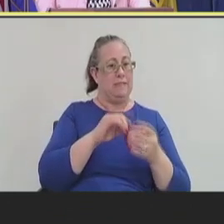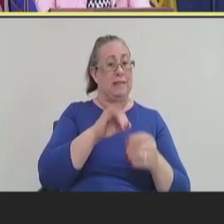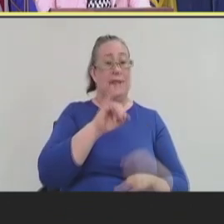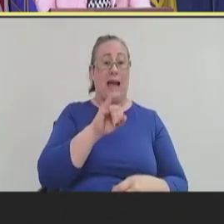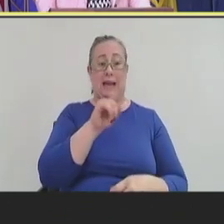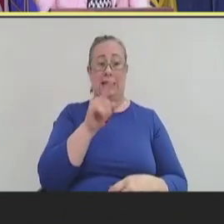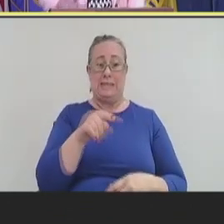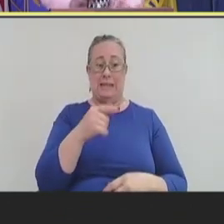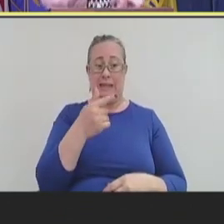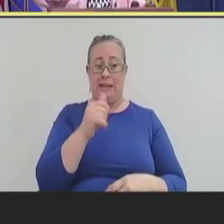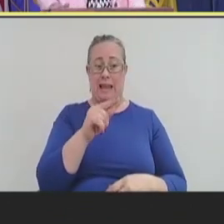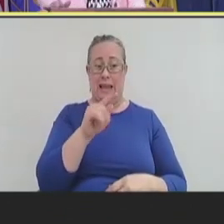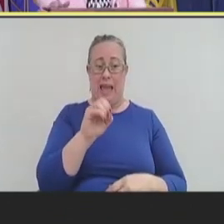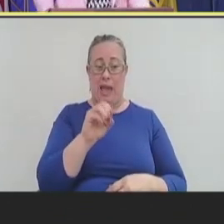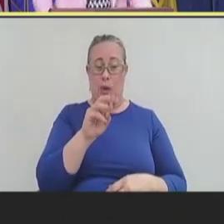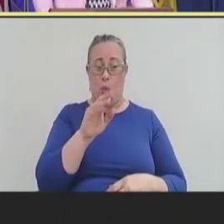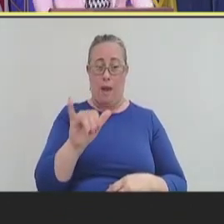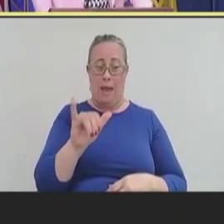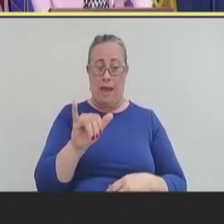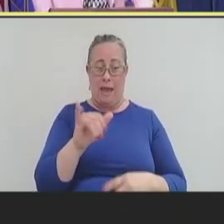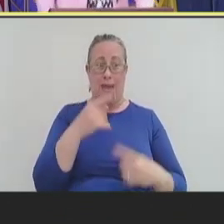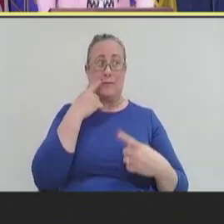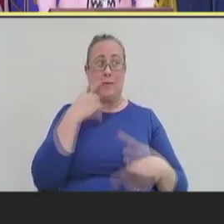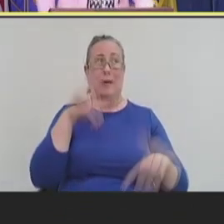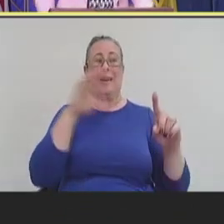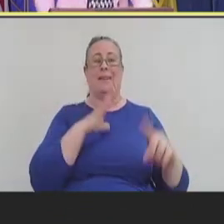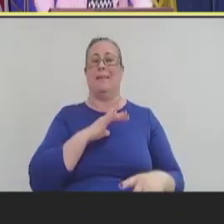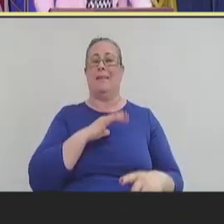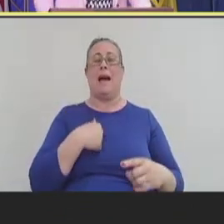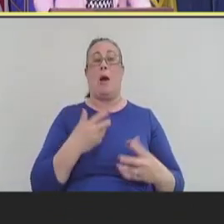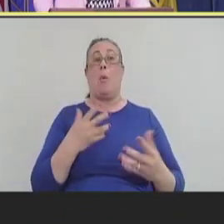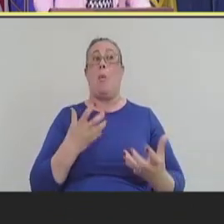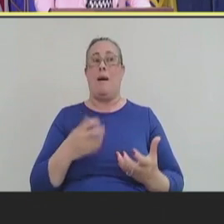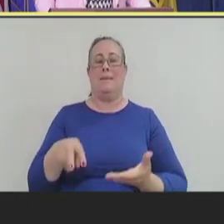up here and do a dance, but I don't dance. This is so exciting. For the last 10 years,